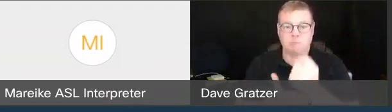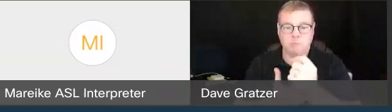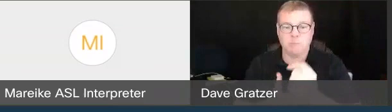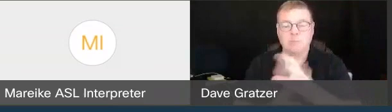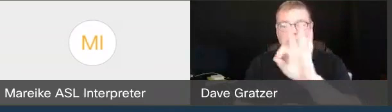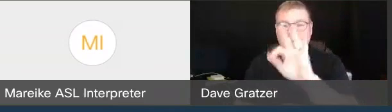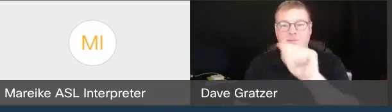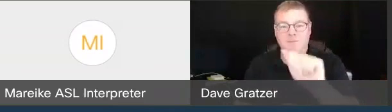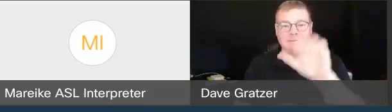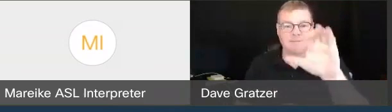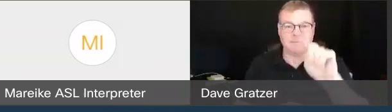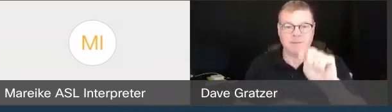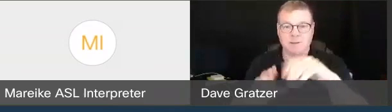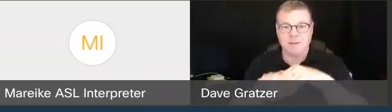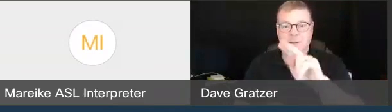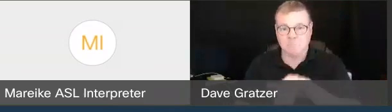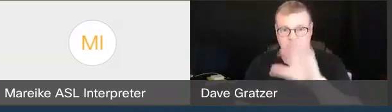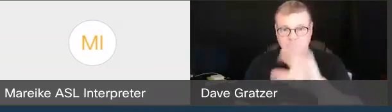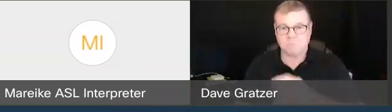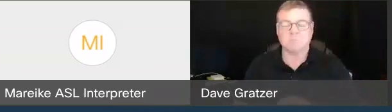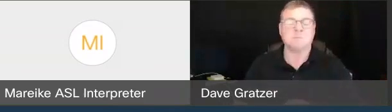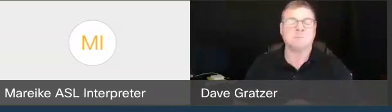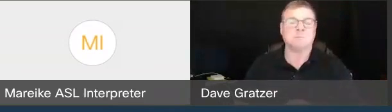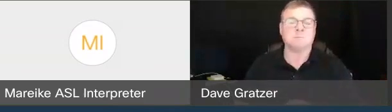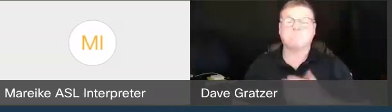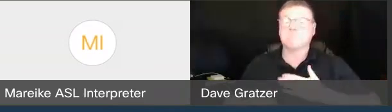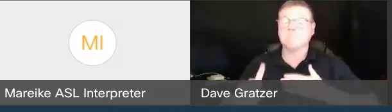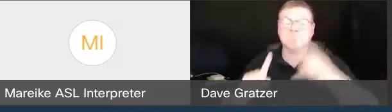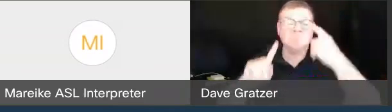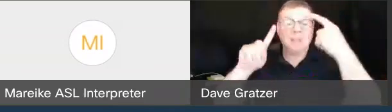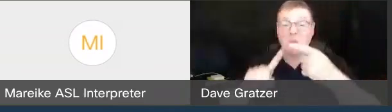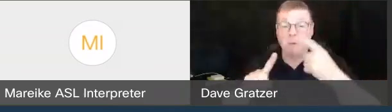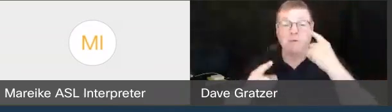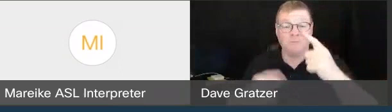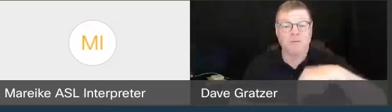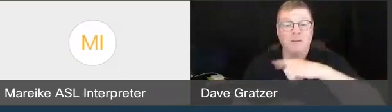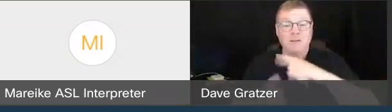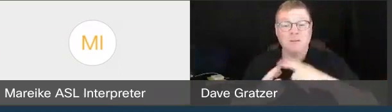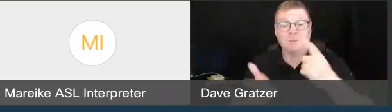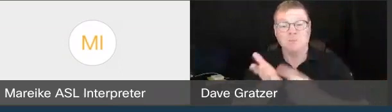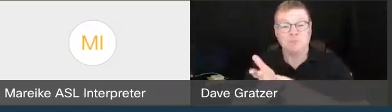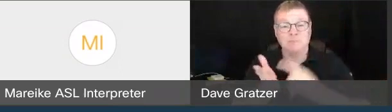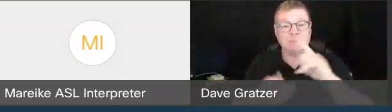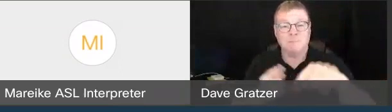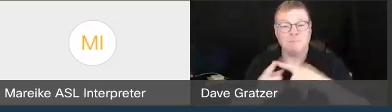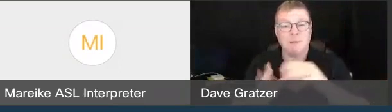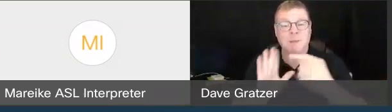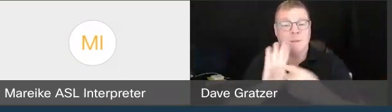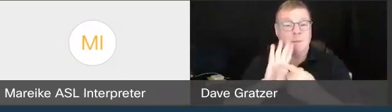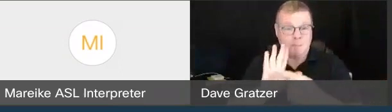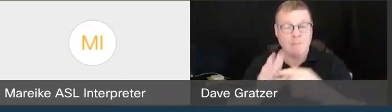FACT in New York City. My goals today are first to describe the FACT model as it works in New York